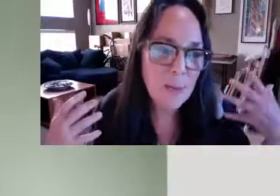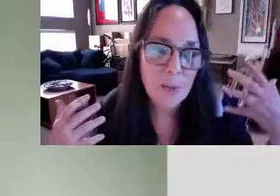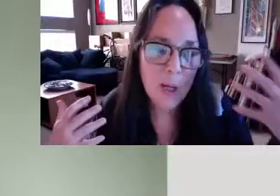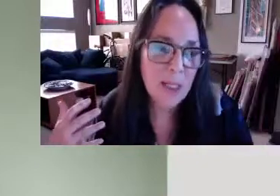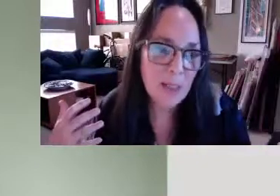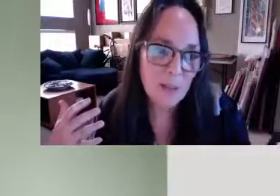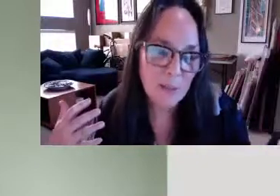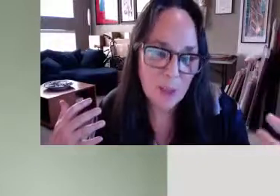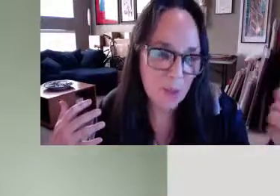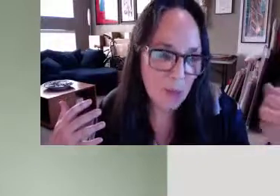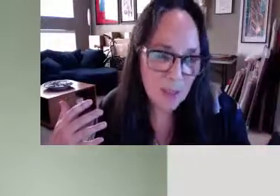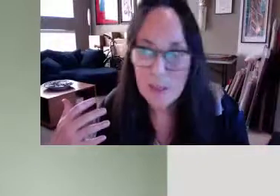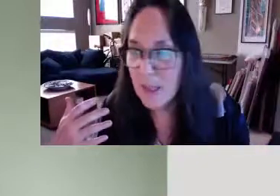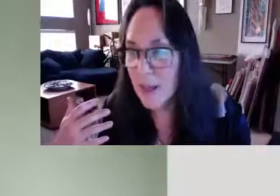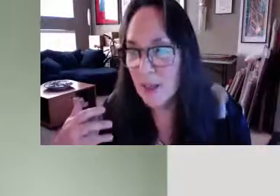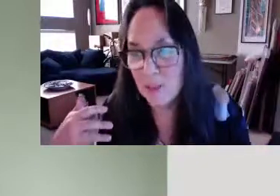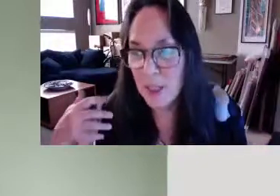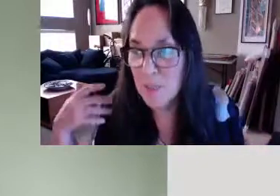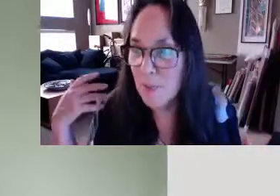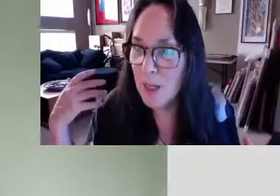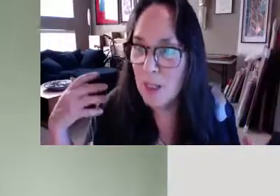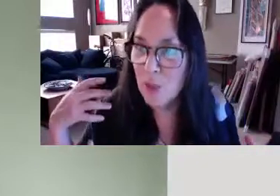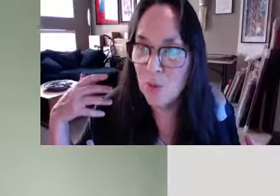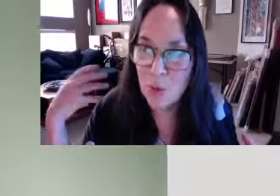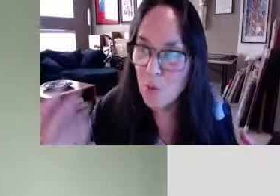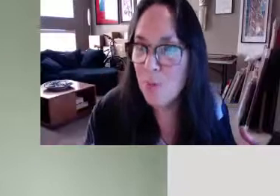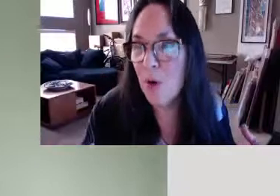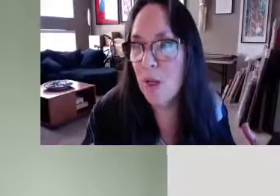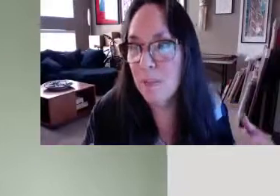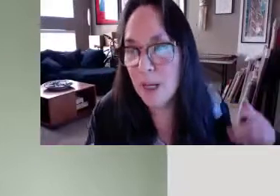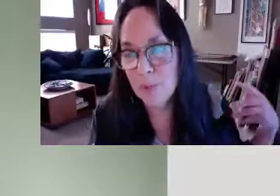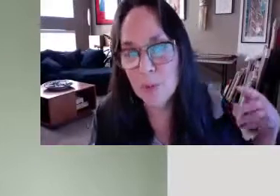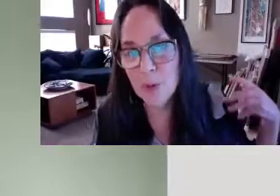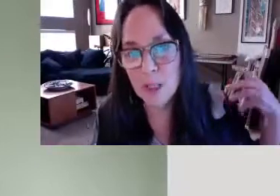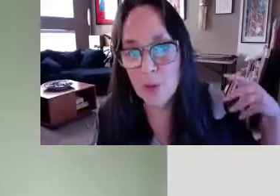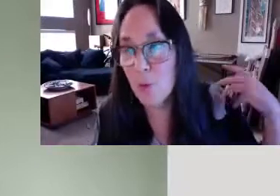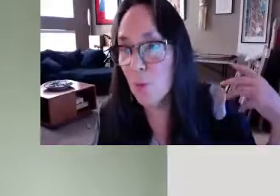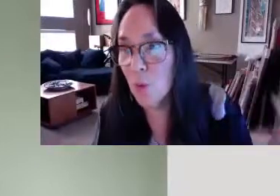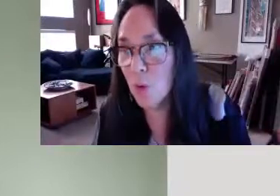be ready to you know dance, made to be ready to clothe the body, made to be ready to go to war